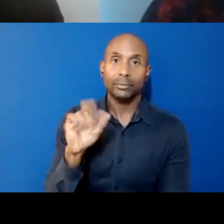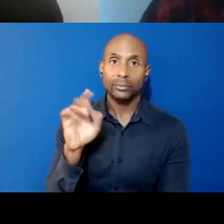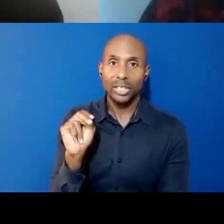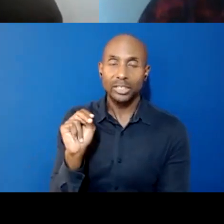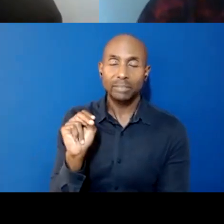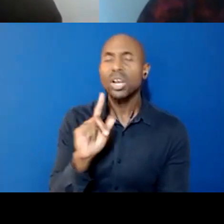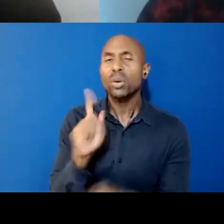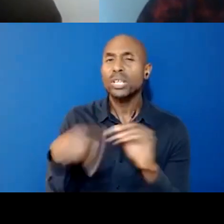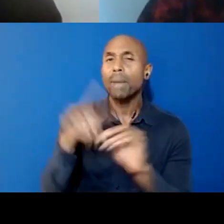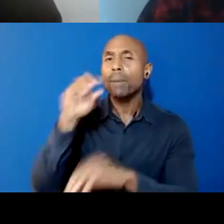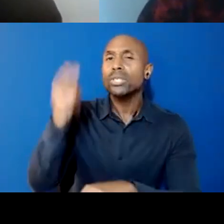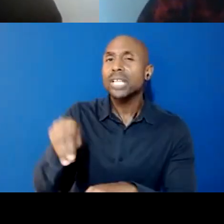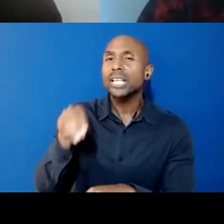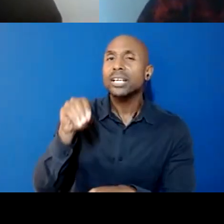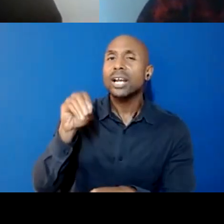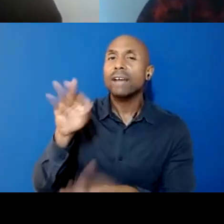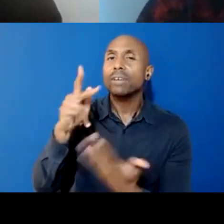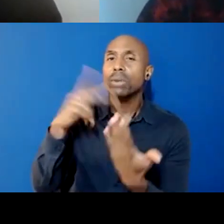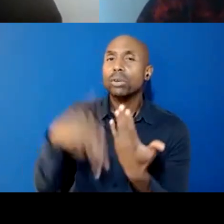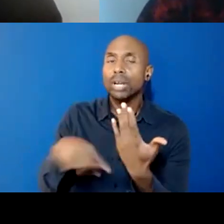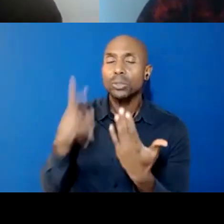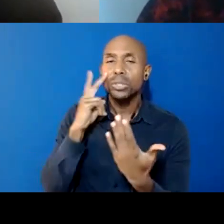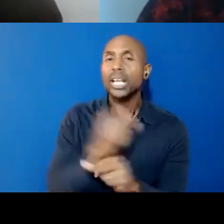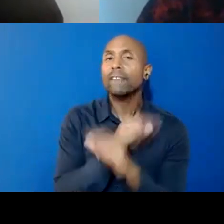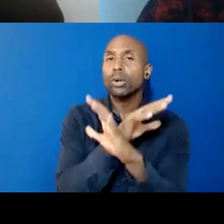you see that are virtual right now.